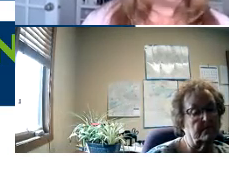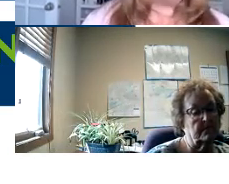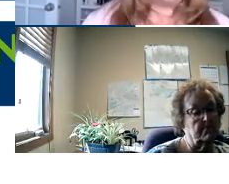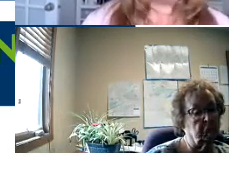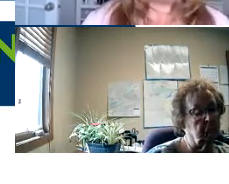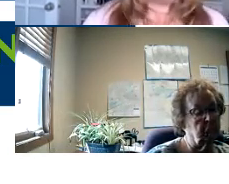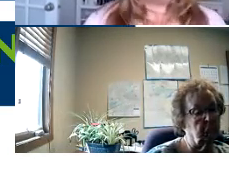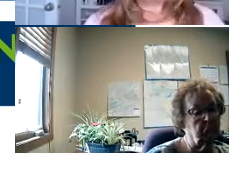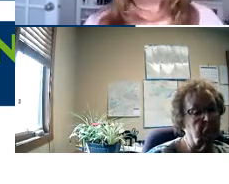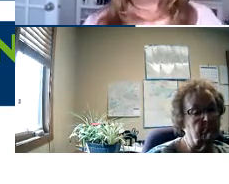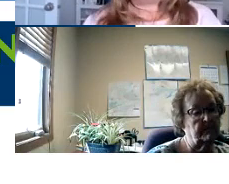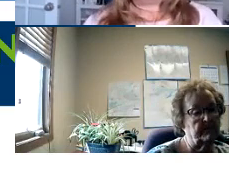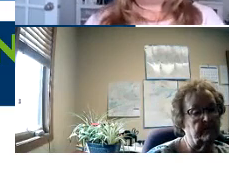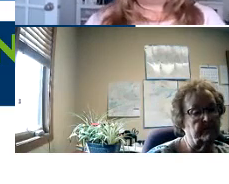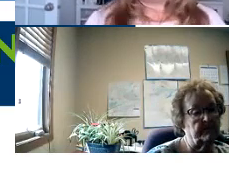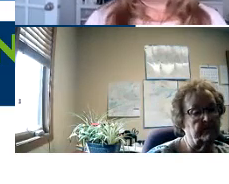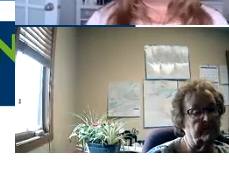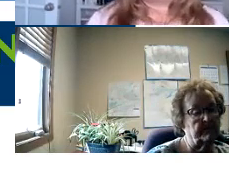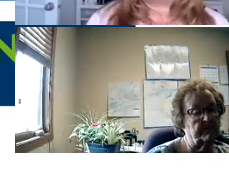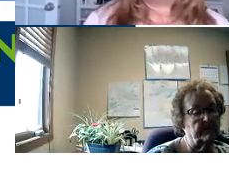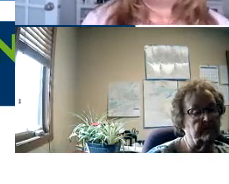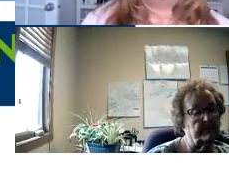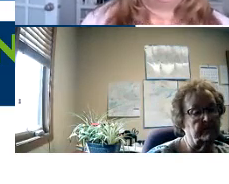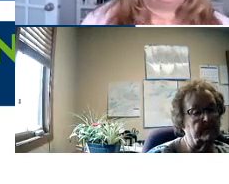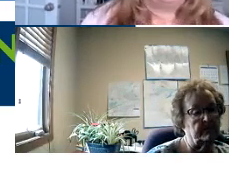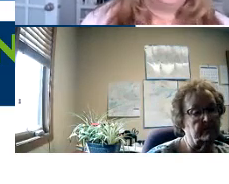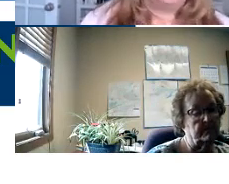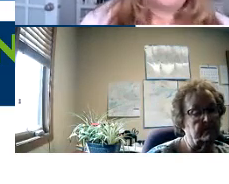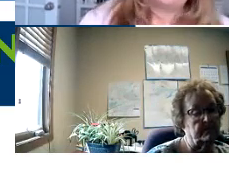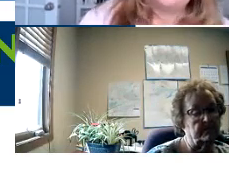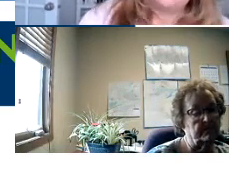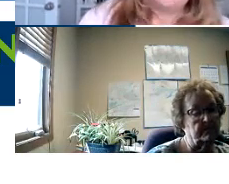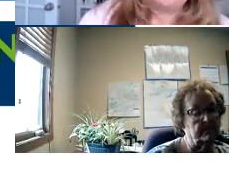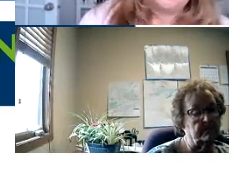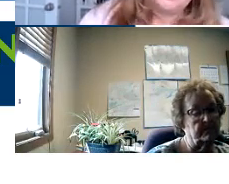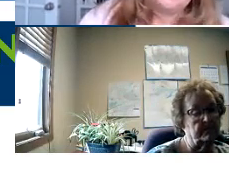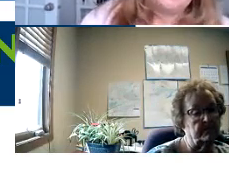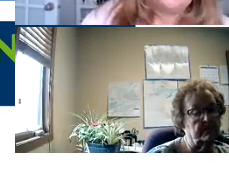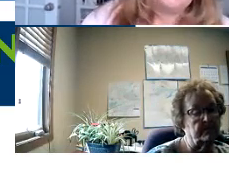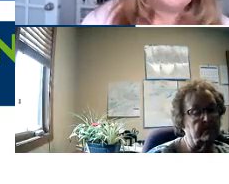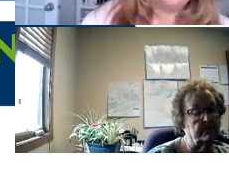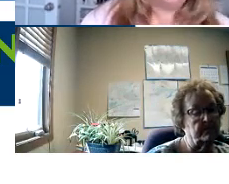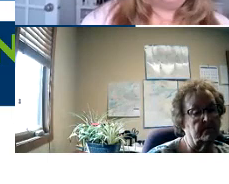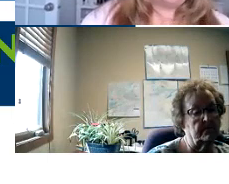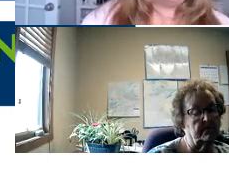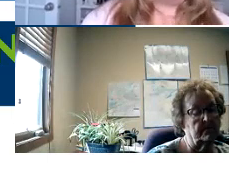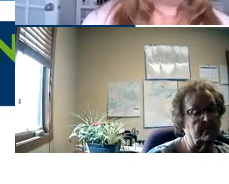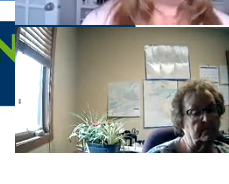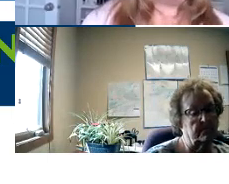a pre application interview with a 245 the licensor and there is a $500 application fee that's payable